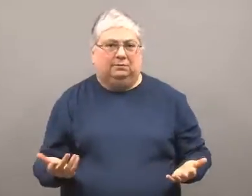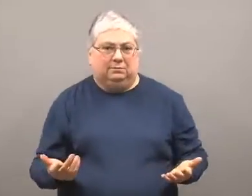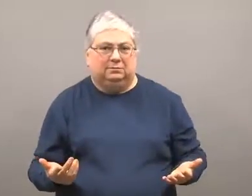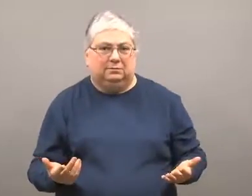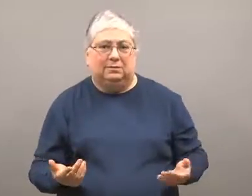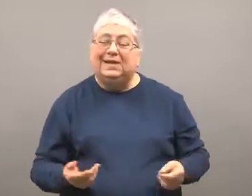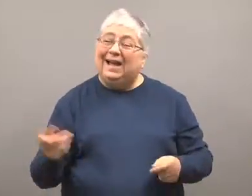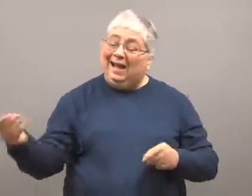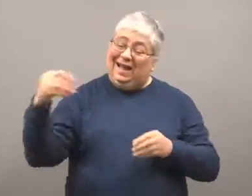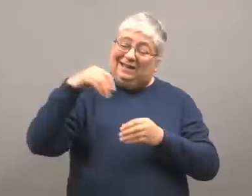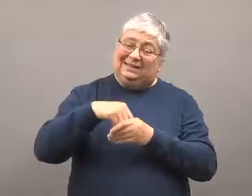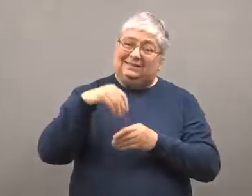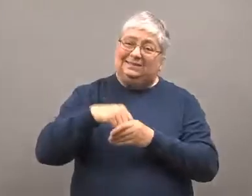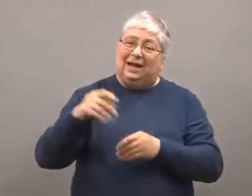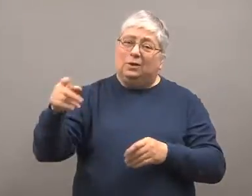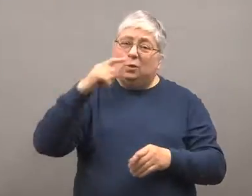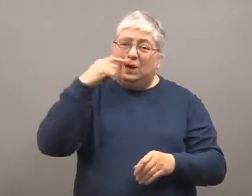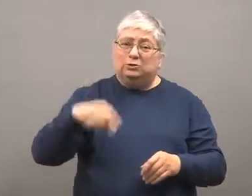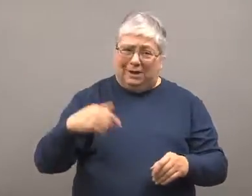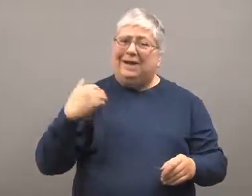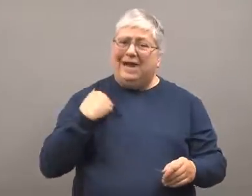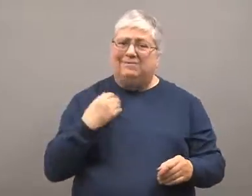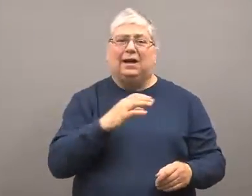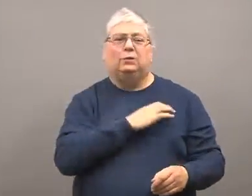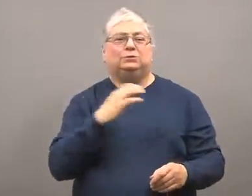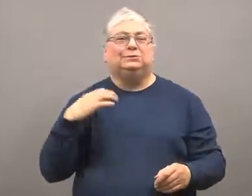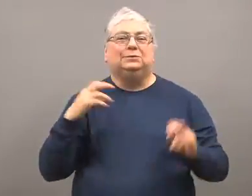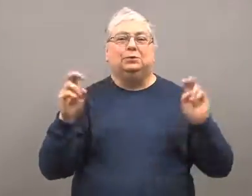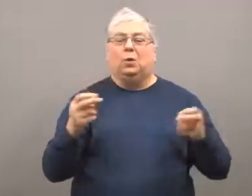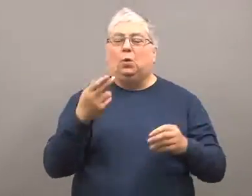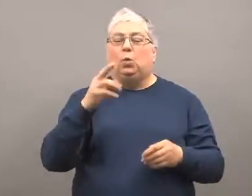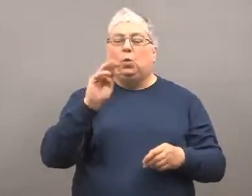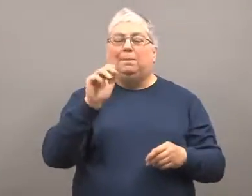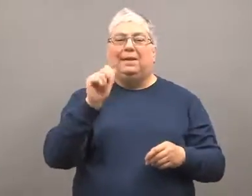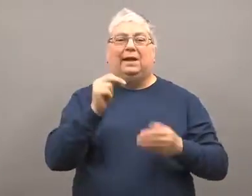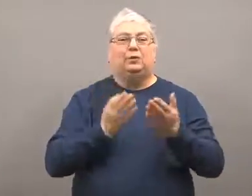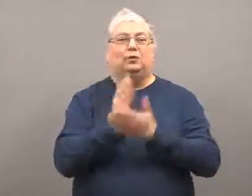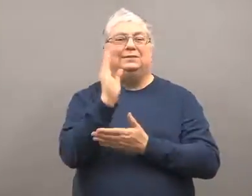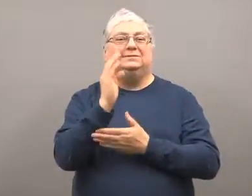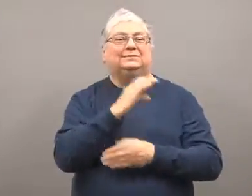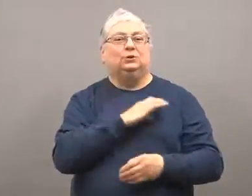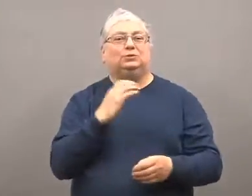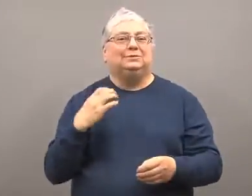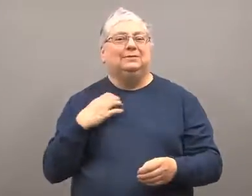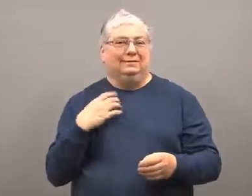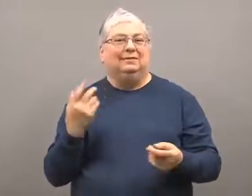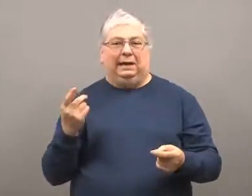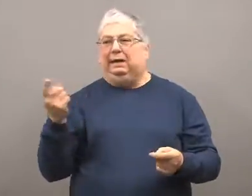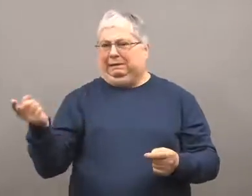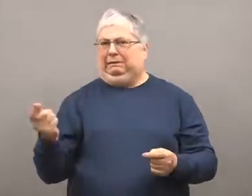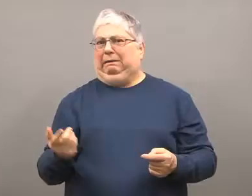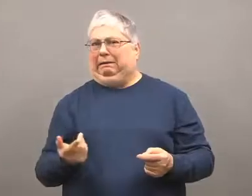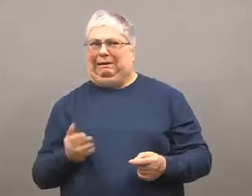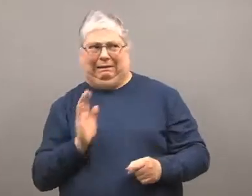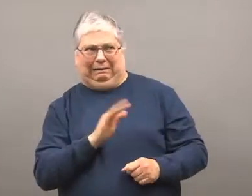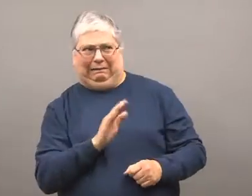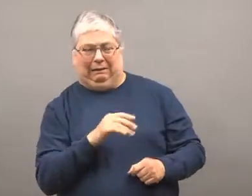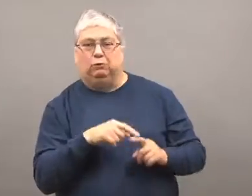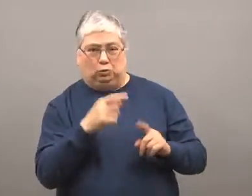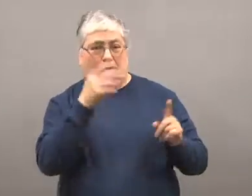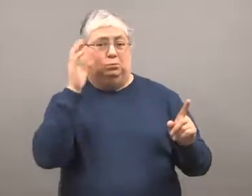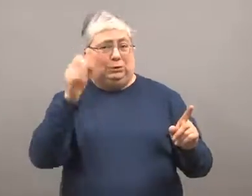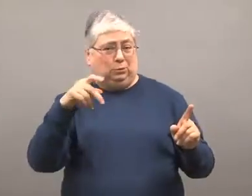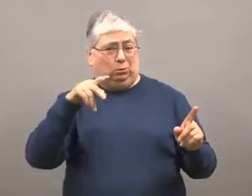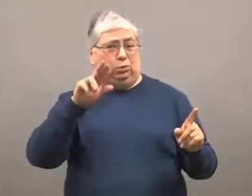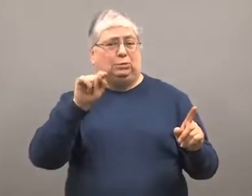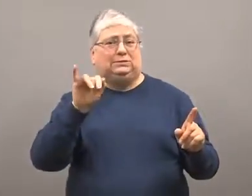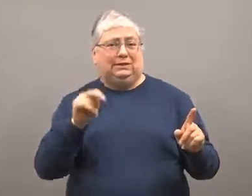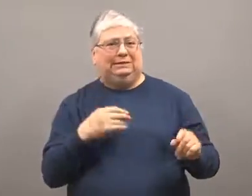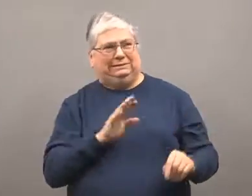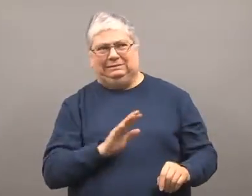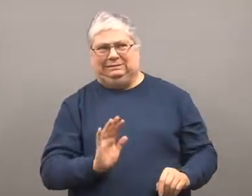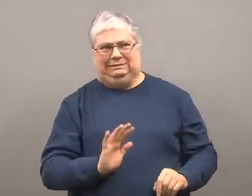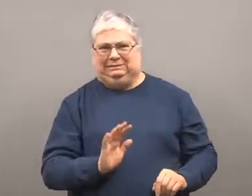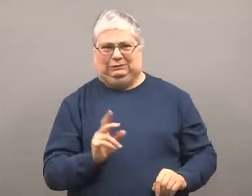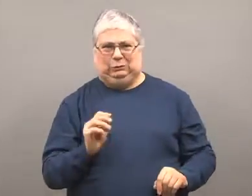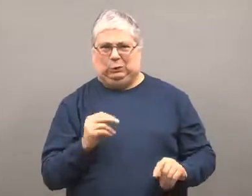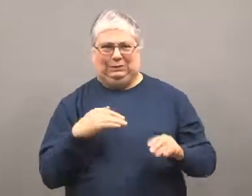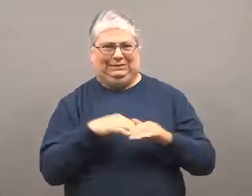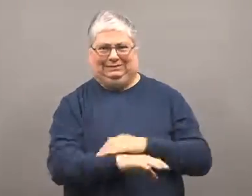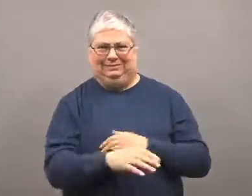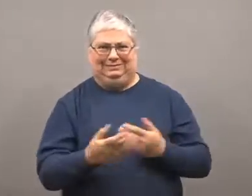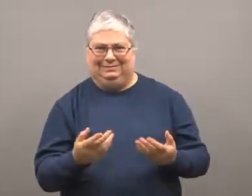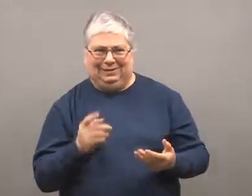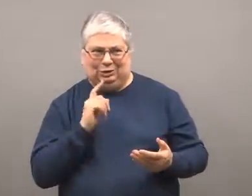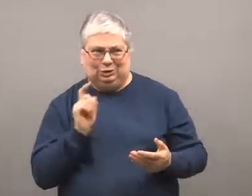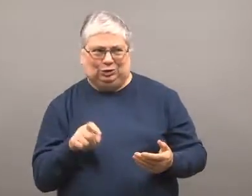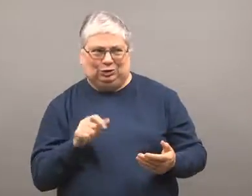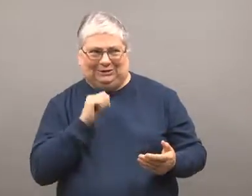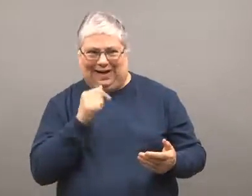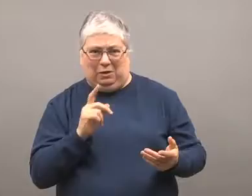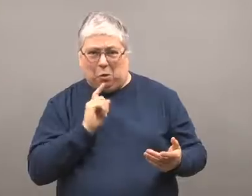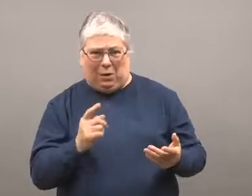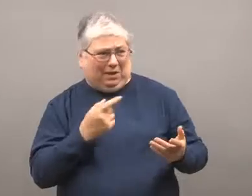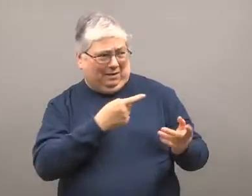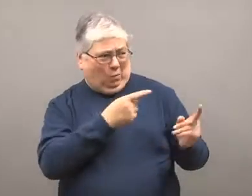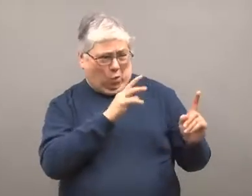The Human Rights Council in Russia is advising Putin not to invade as